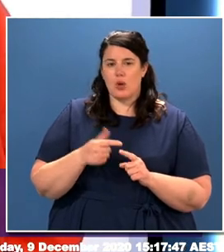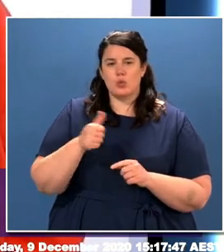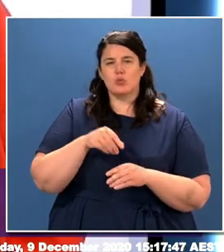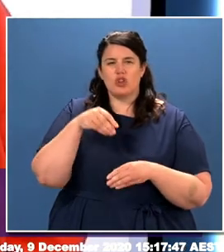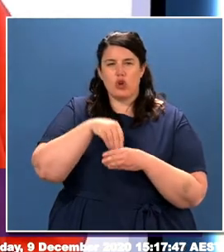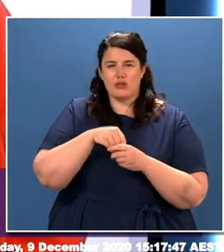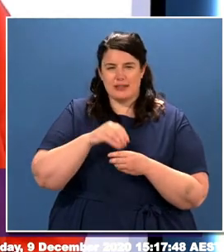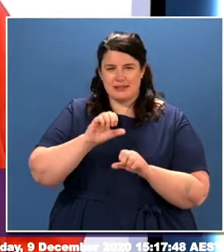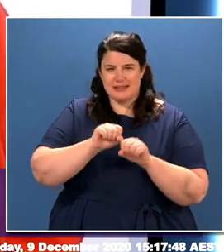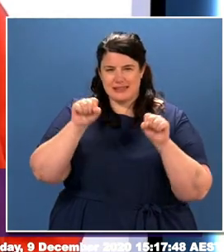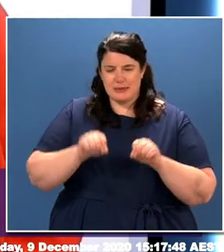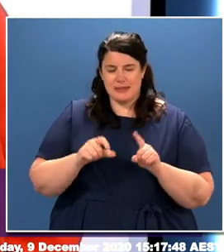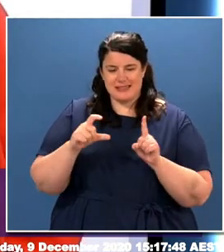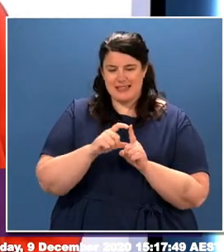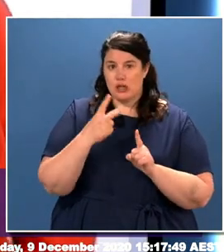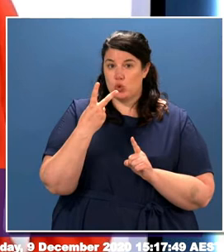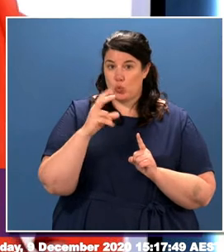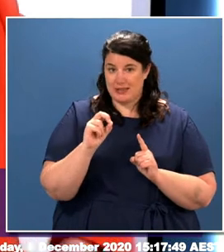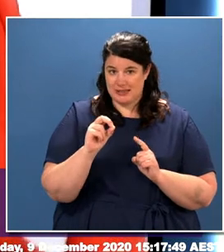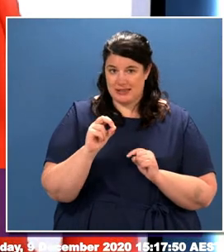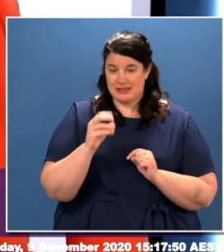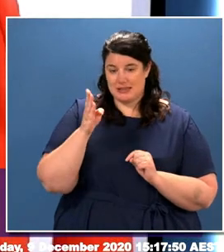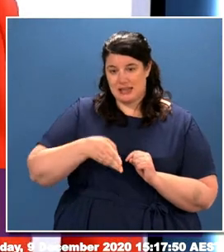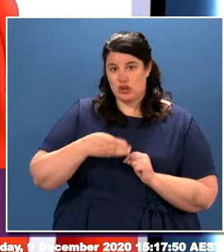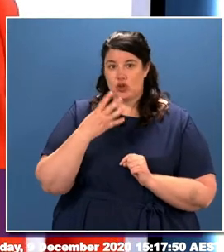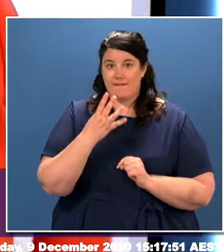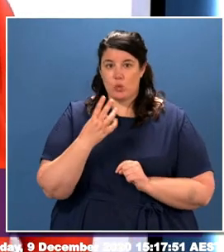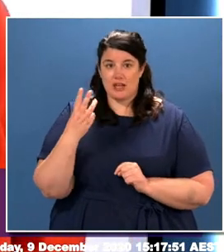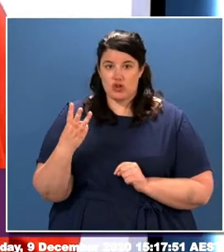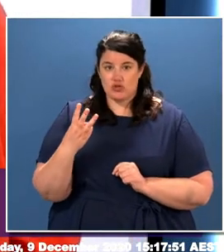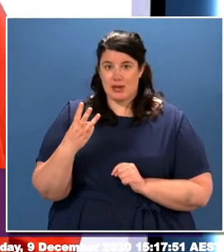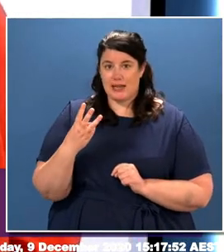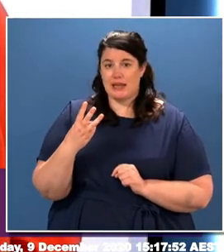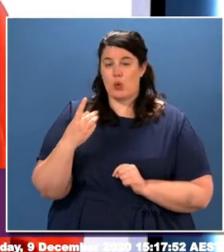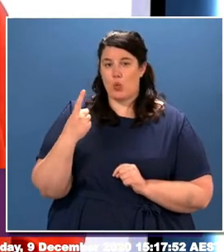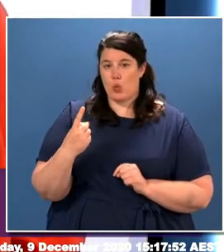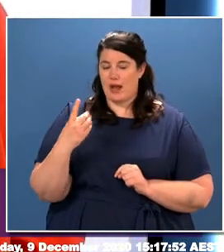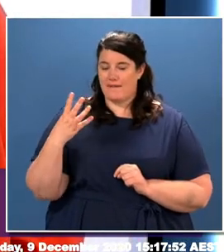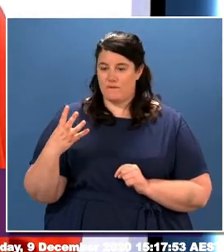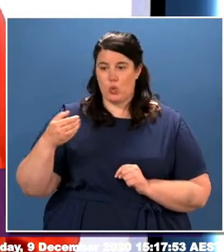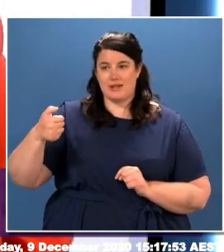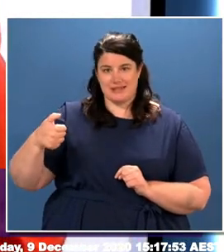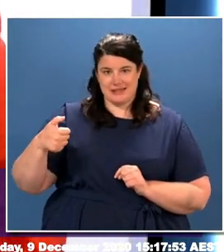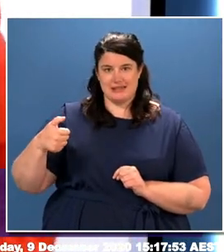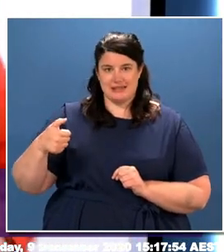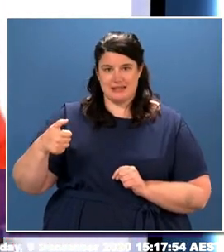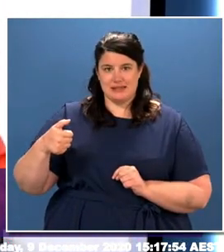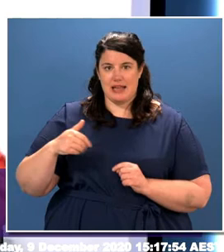which is D20/43146, that may help the